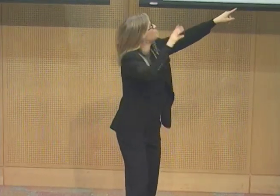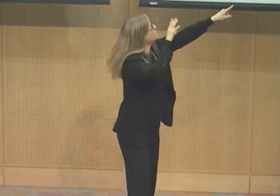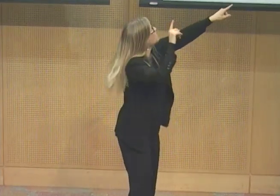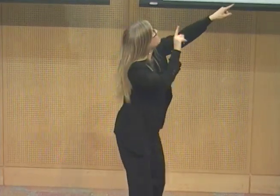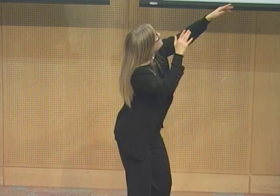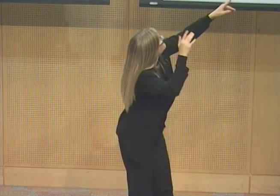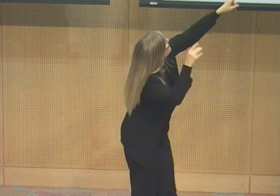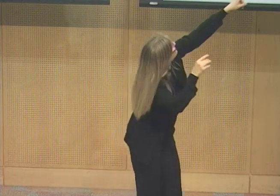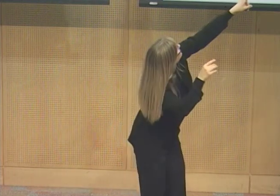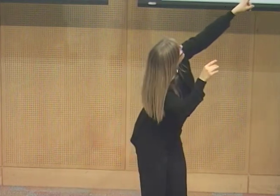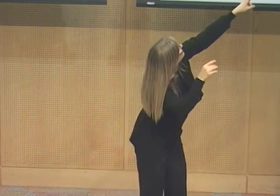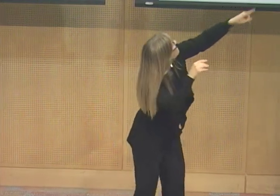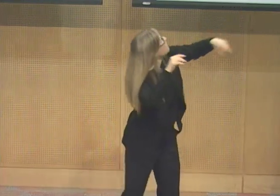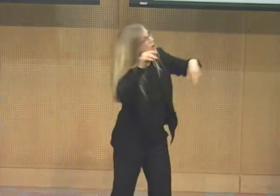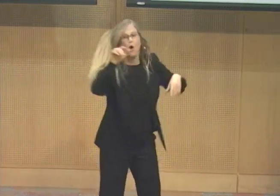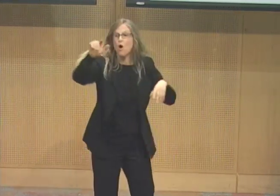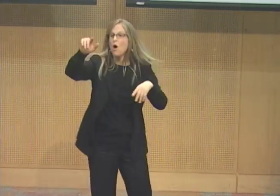There is overlap among the 3.